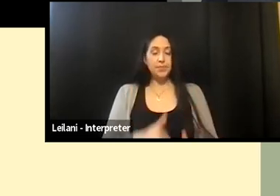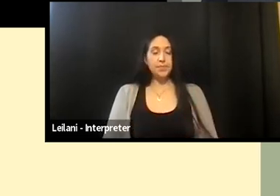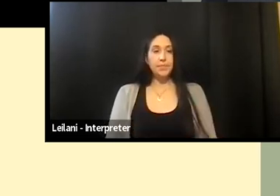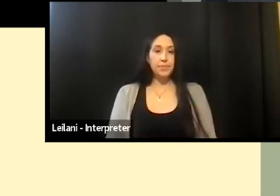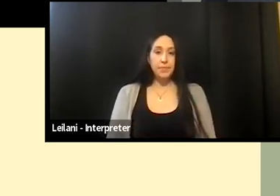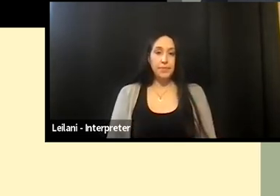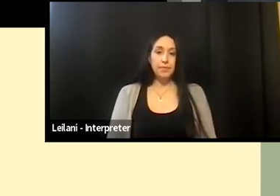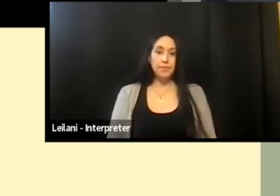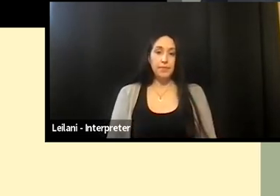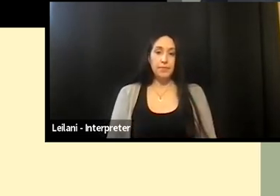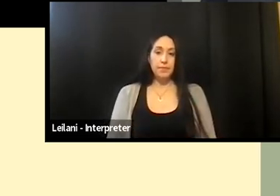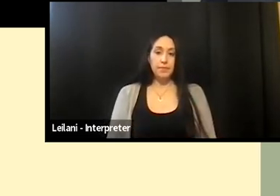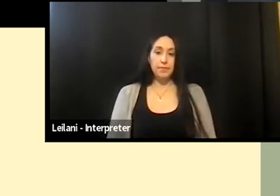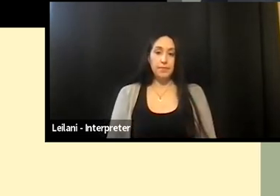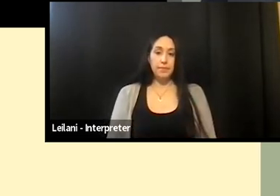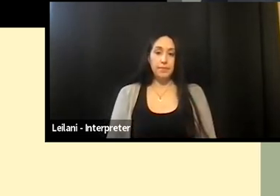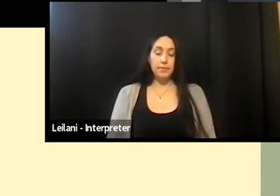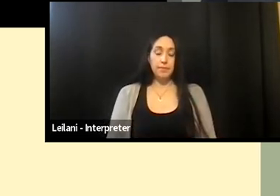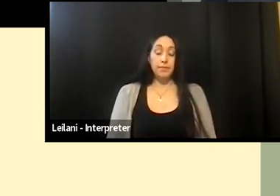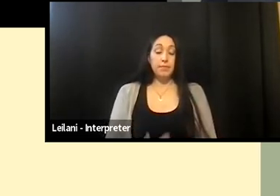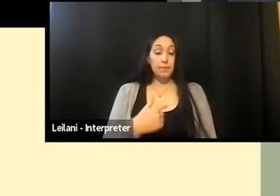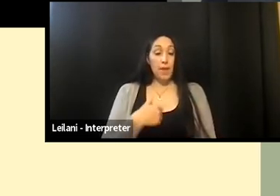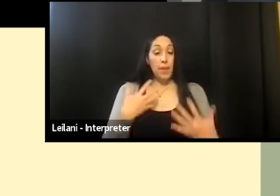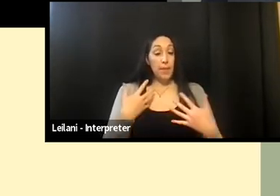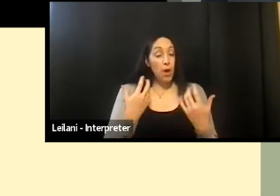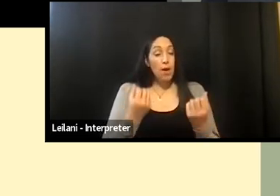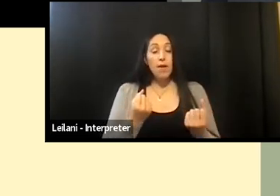May I be well, loving and peaceful.